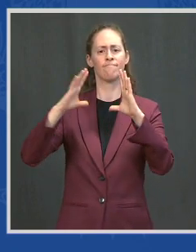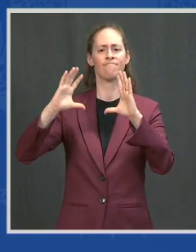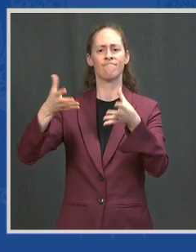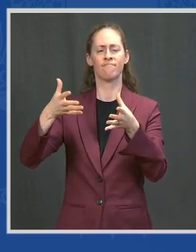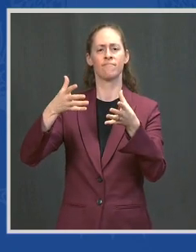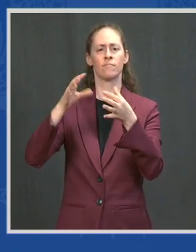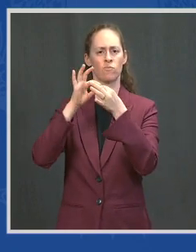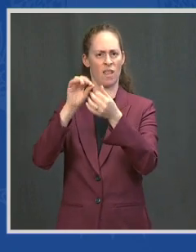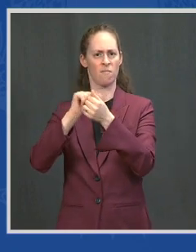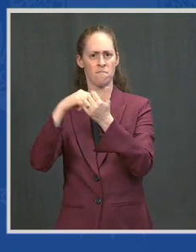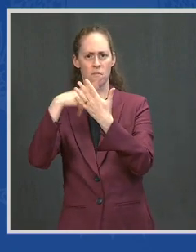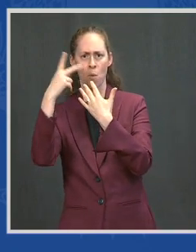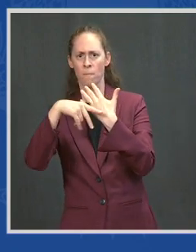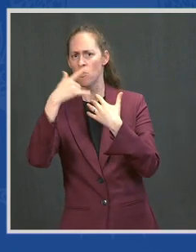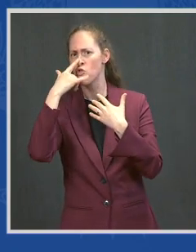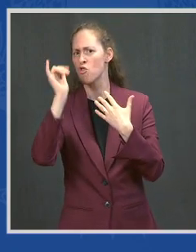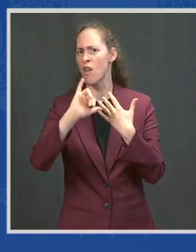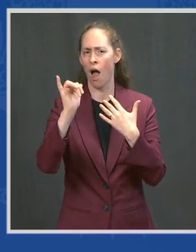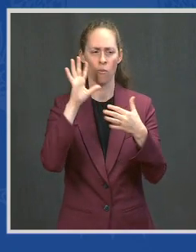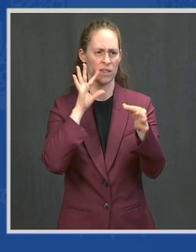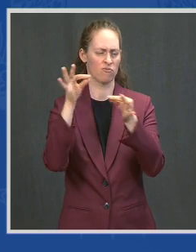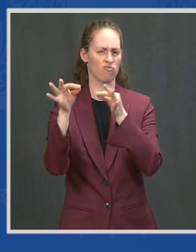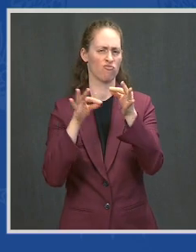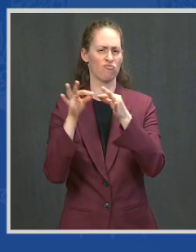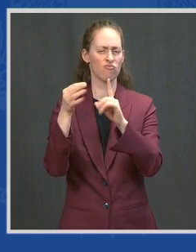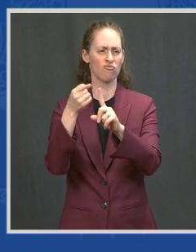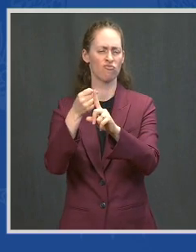Our new phase will focus on three areas.